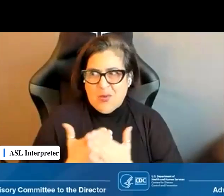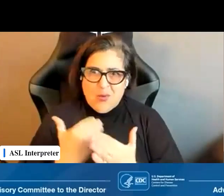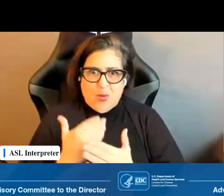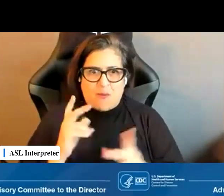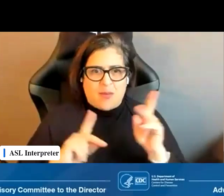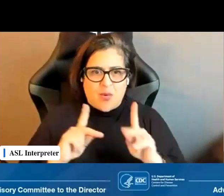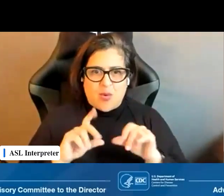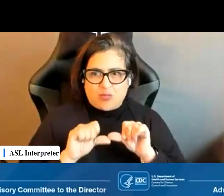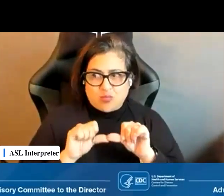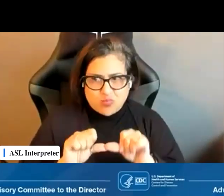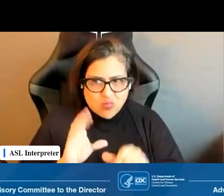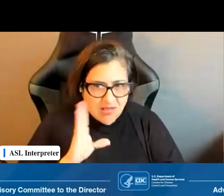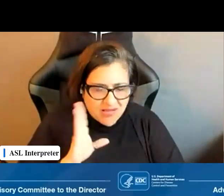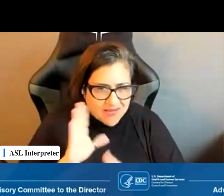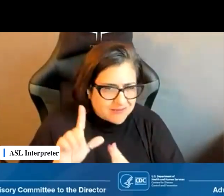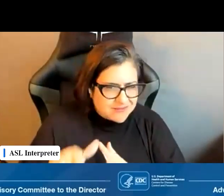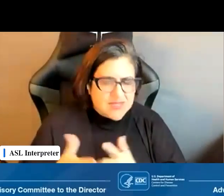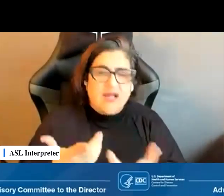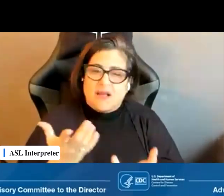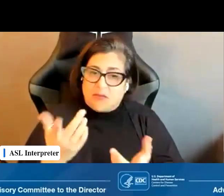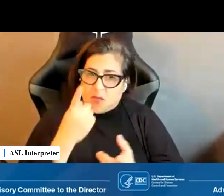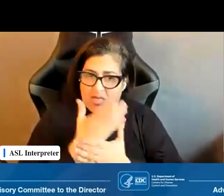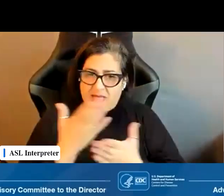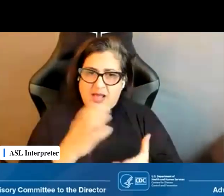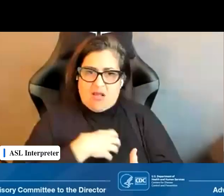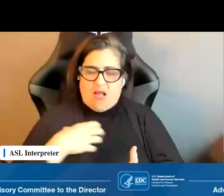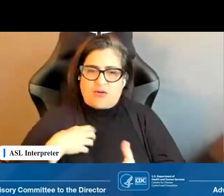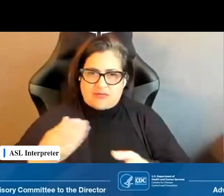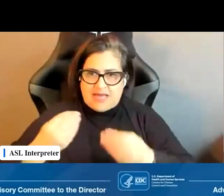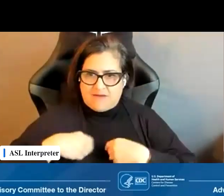is that Congress gave us the authority to do direct hire. That was a huge benefit.